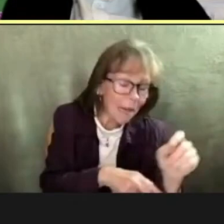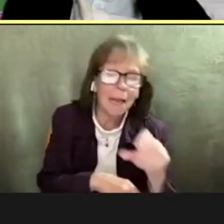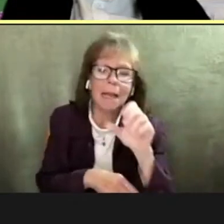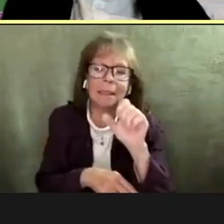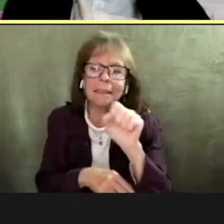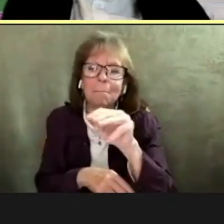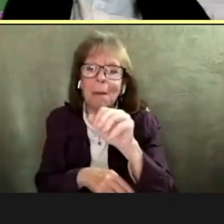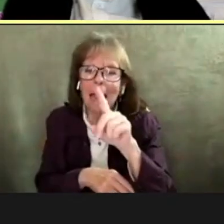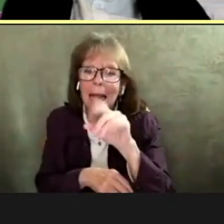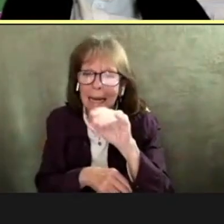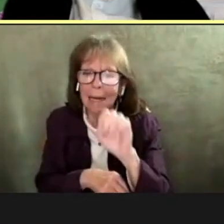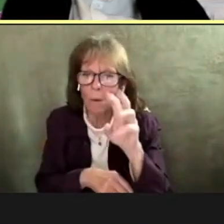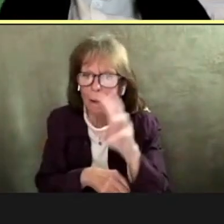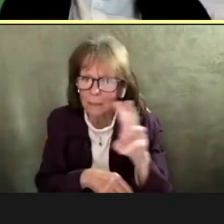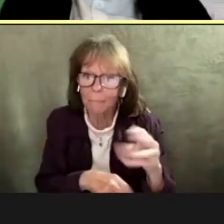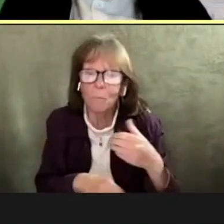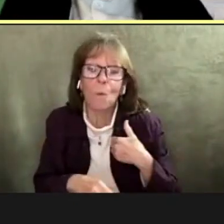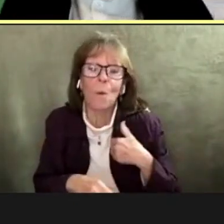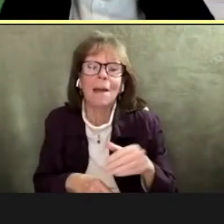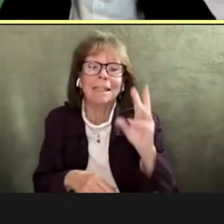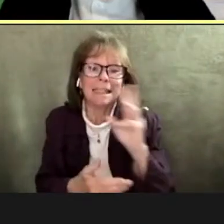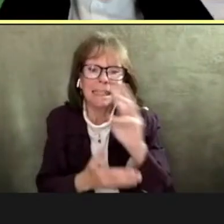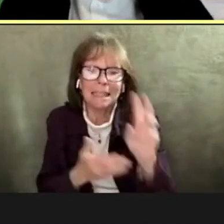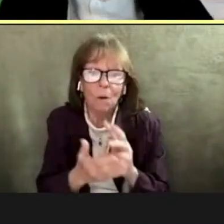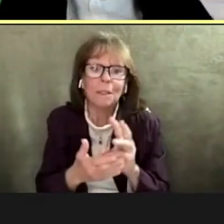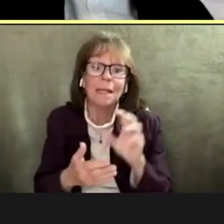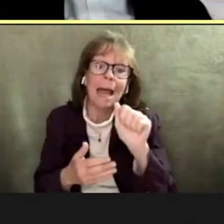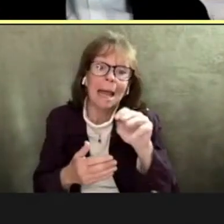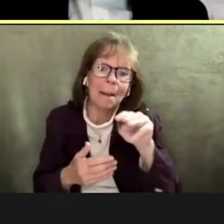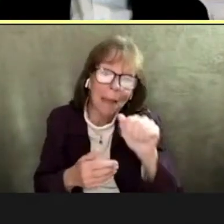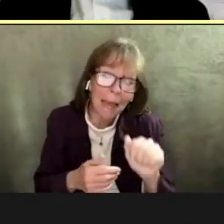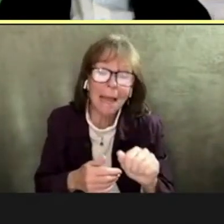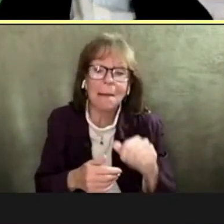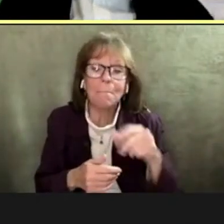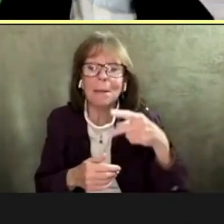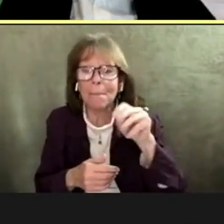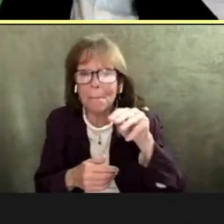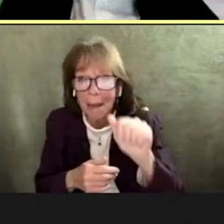We're accredited for six hours of AMA PRA Category 1 Credits.